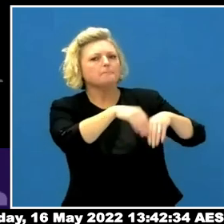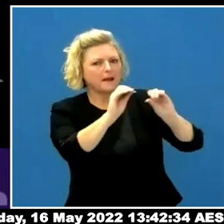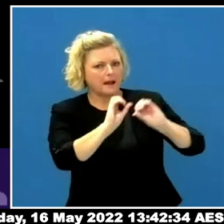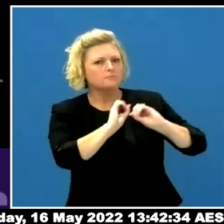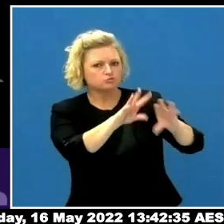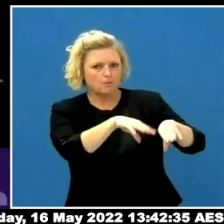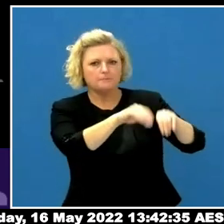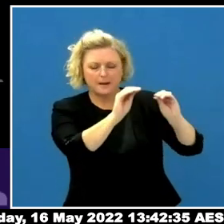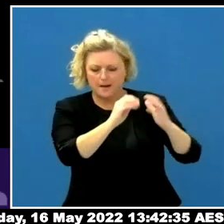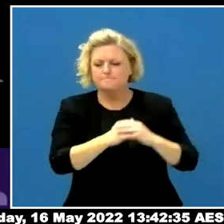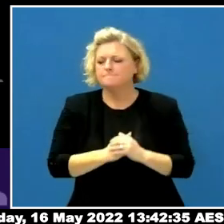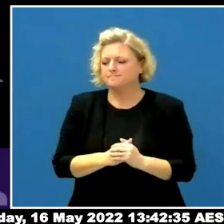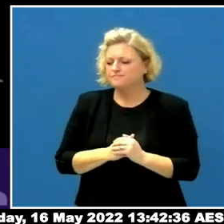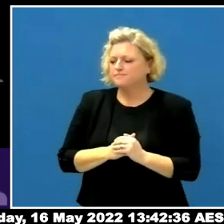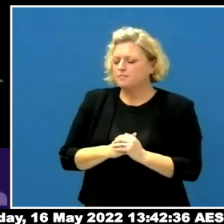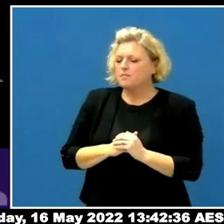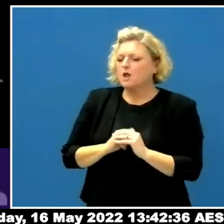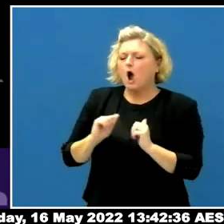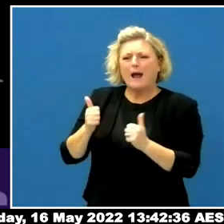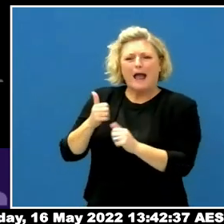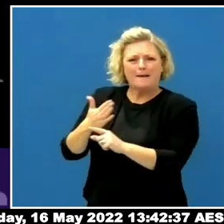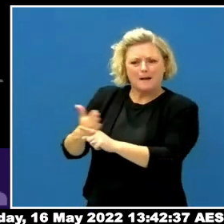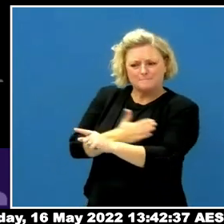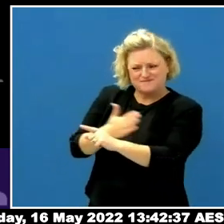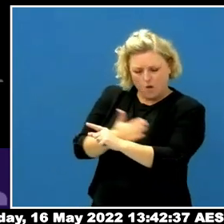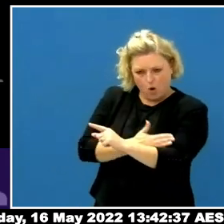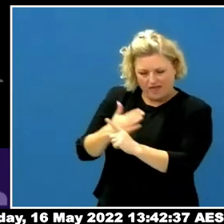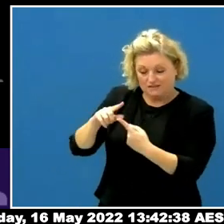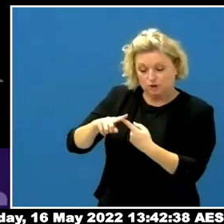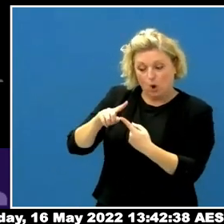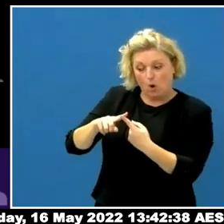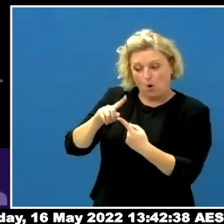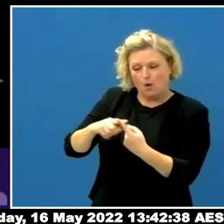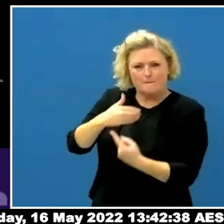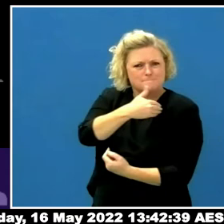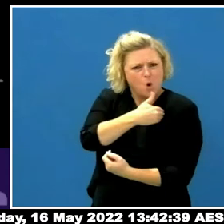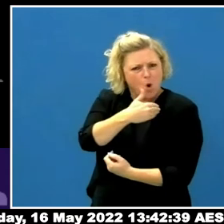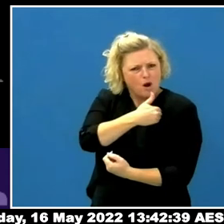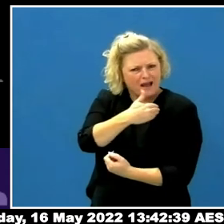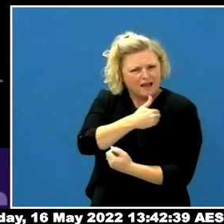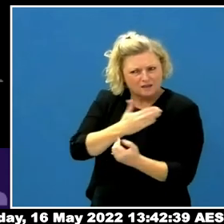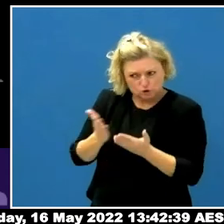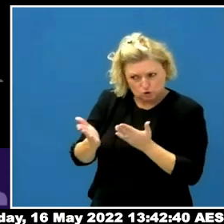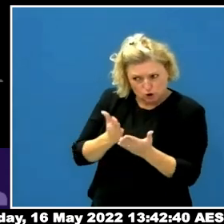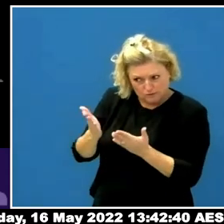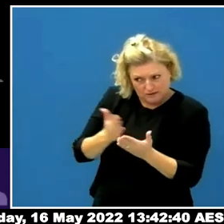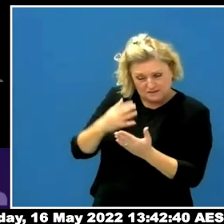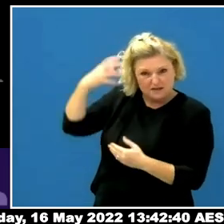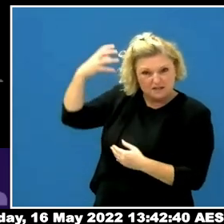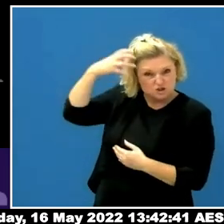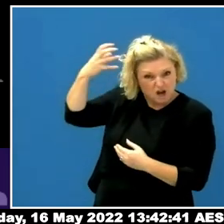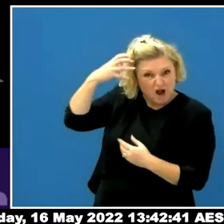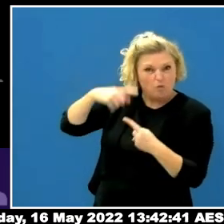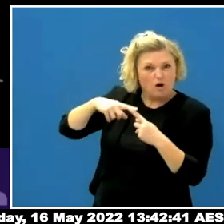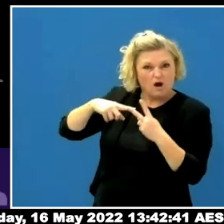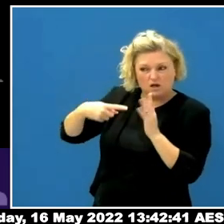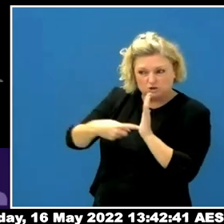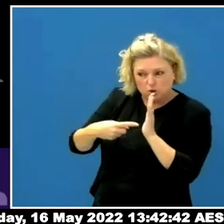home. Was he getting personal care support from - No. MR FOGARTY: ACCORD? No. Has he ever had personal care support at home from Afford?